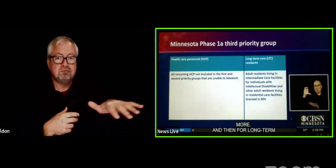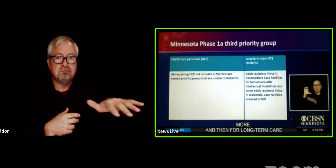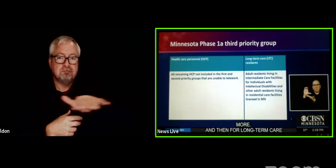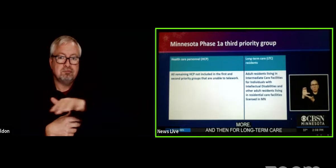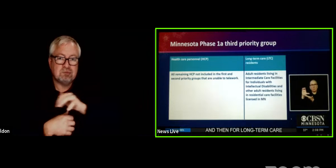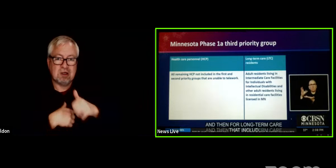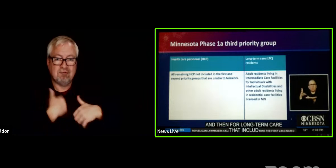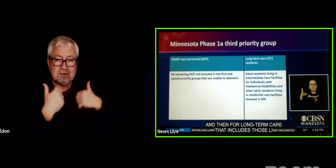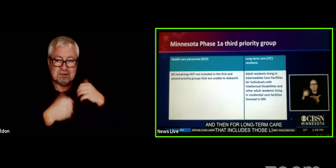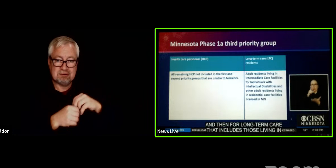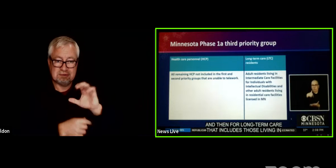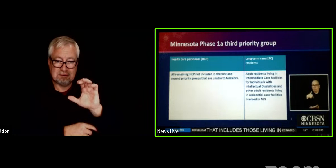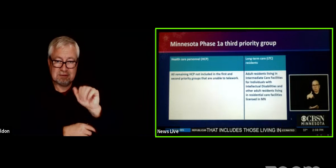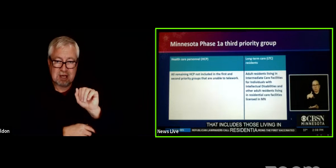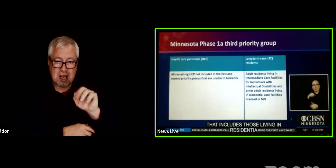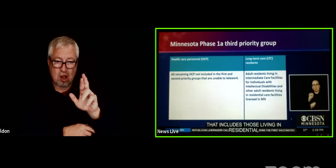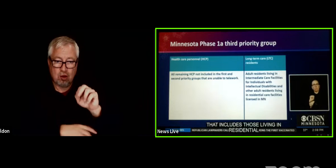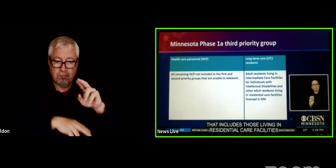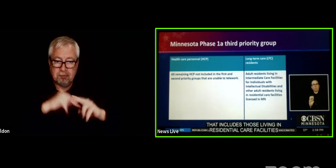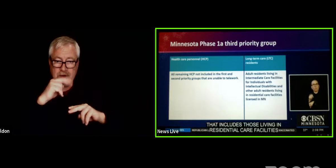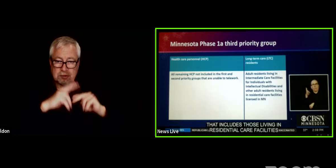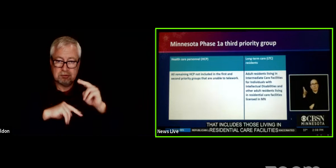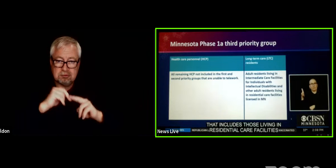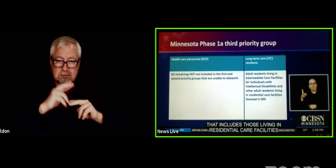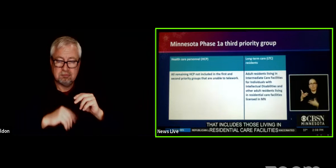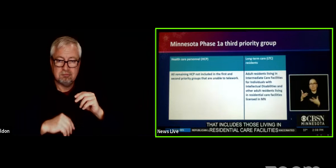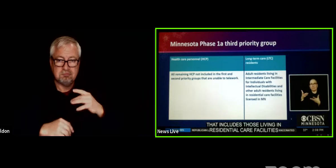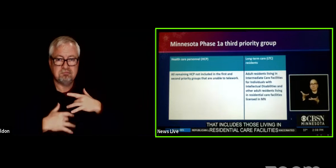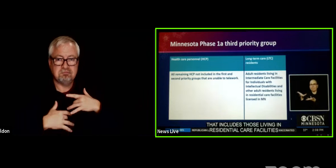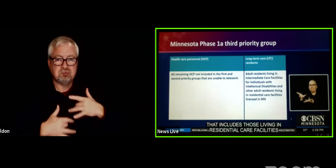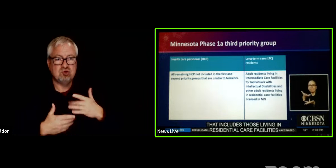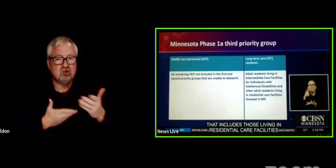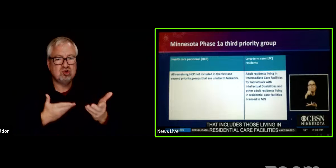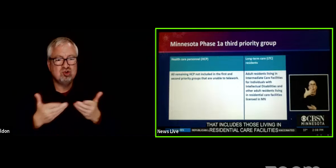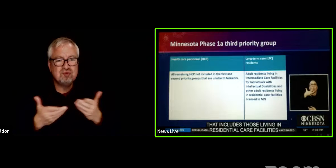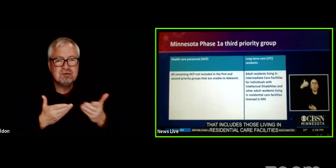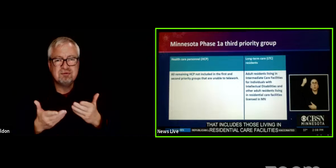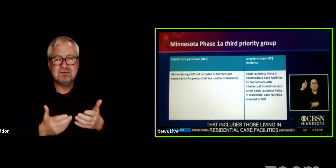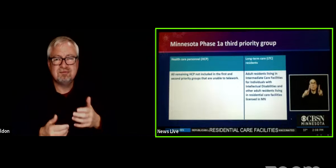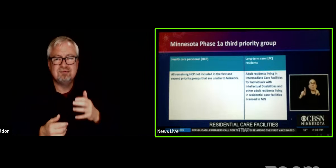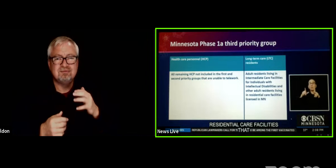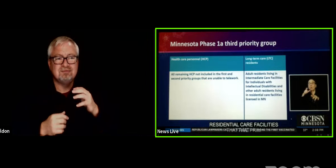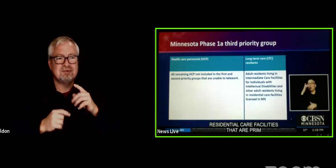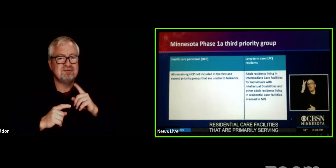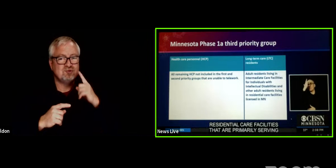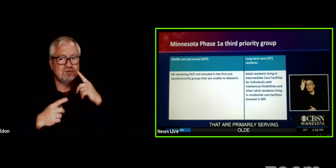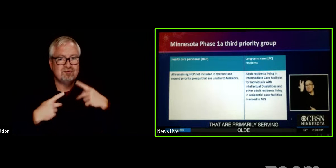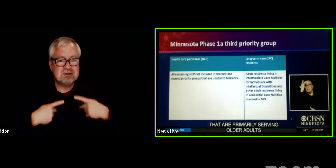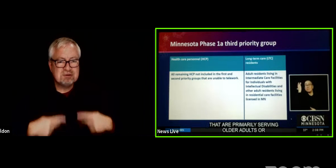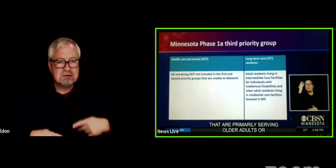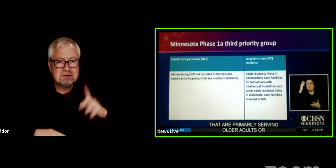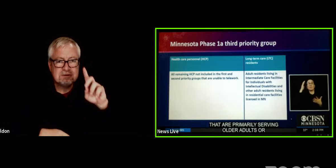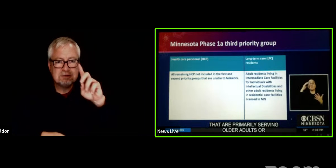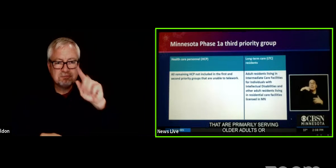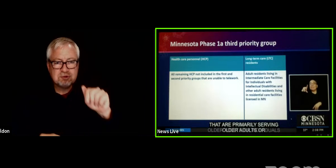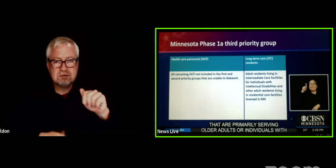SERVING EITHER OLDER ADULTS, PERSONS WITH INTELLECTUAL OR PHYSICAL DISABILITIES, WHO ARE IN SETTINGS SUCH AS COMMUNITY